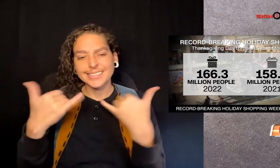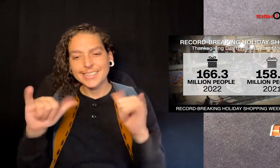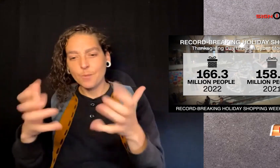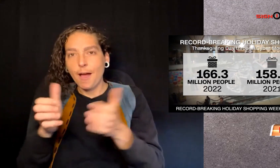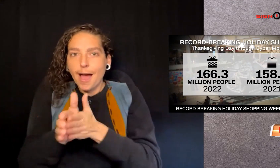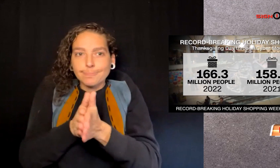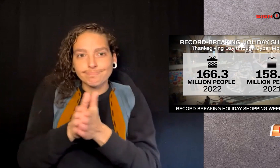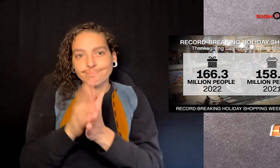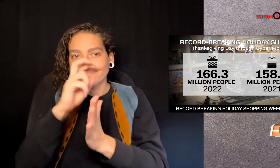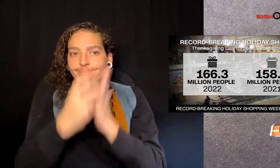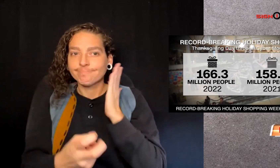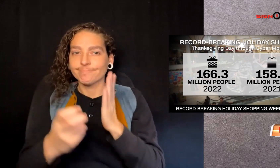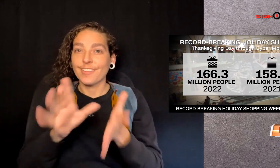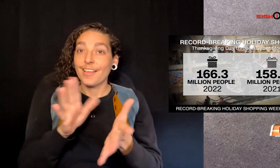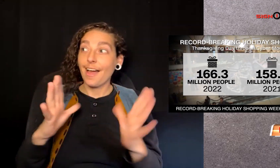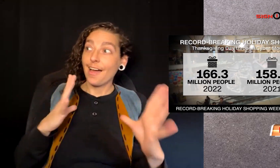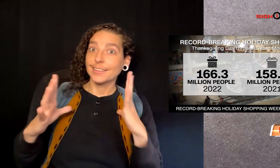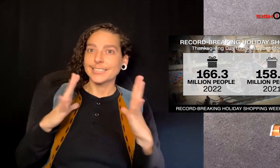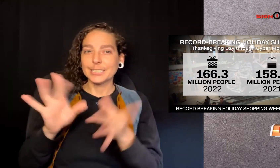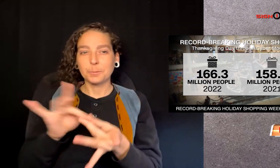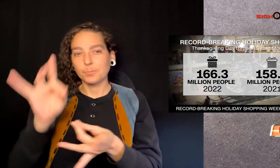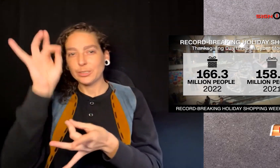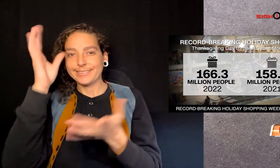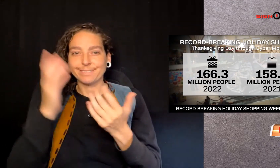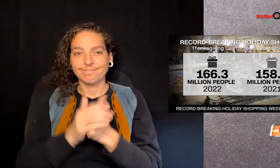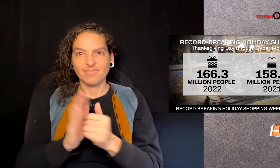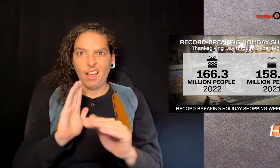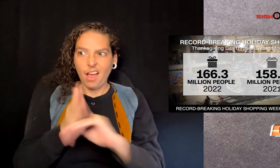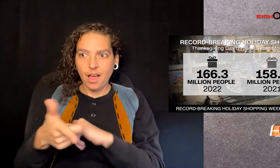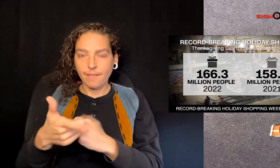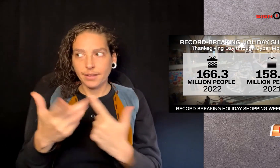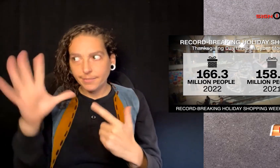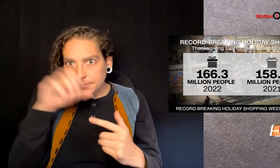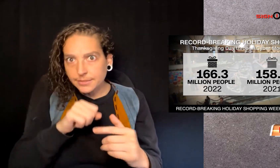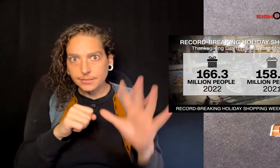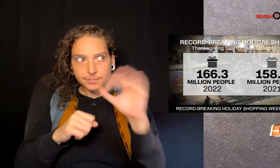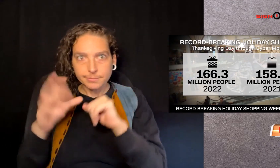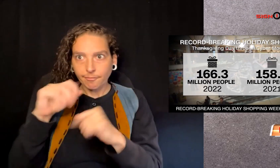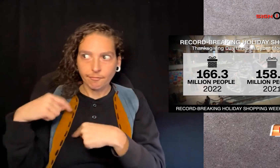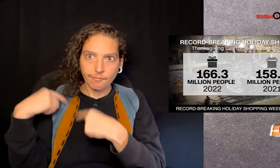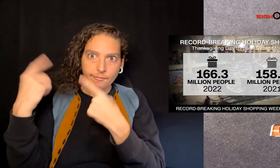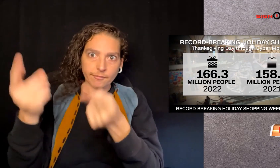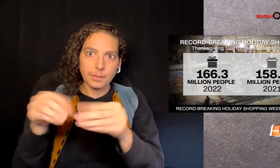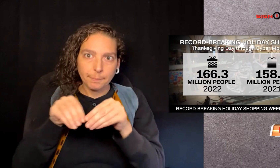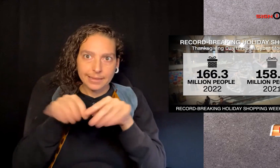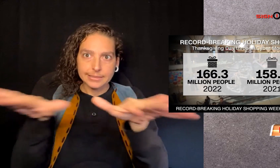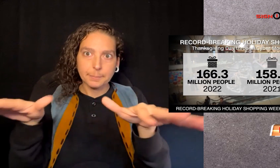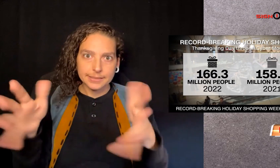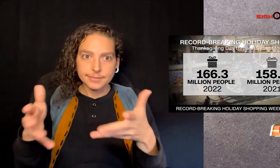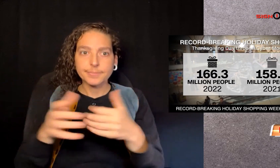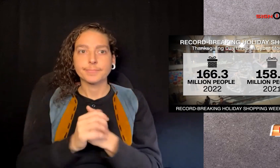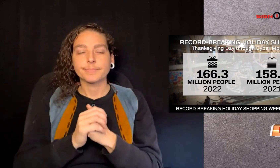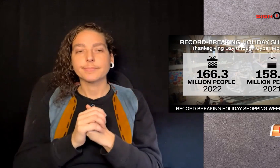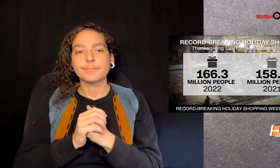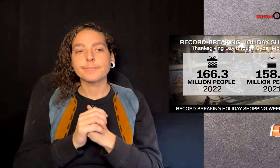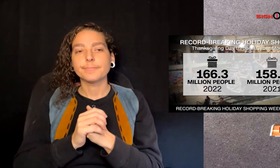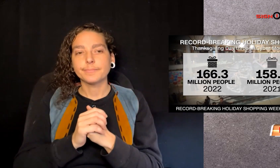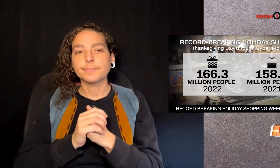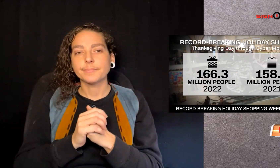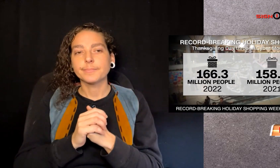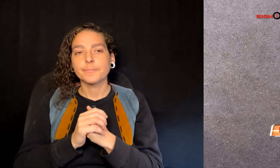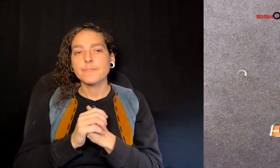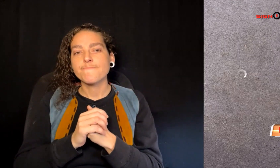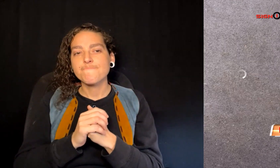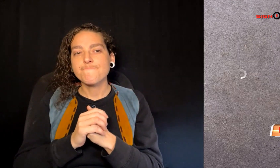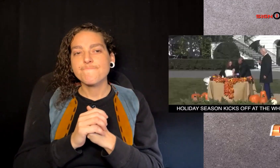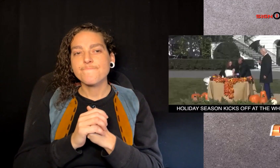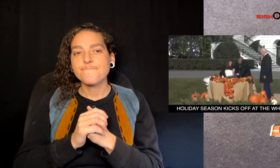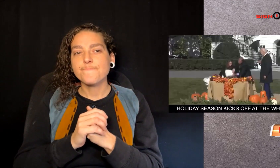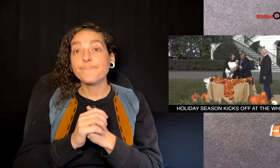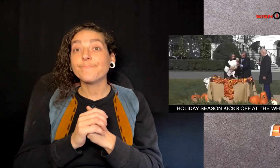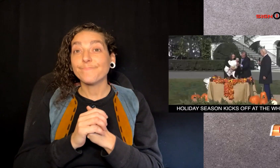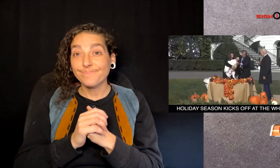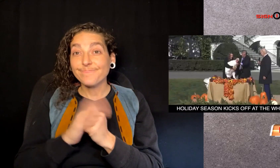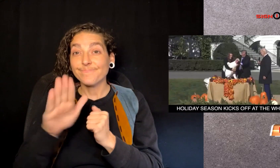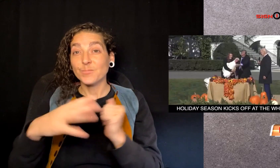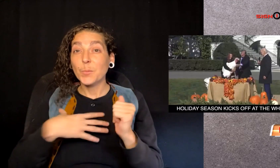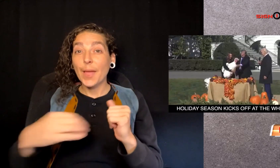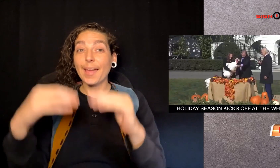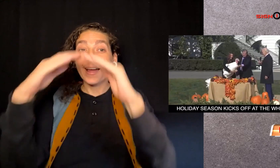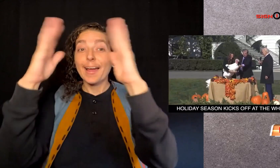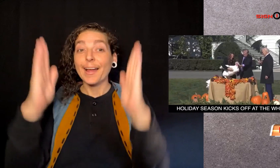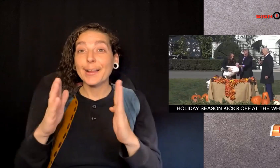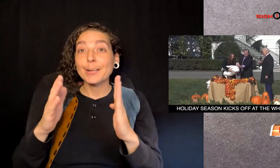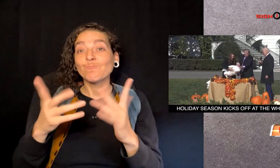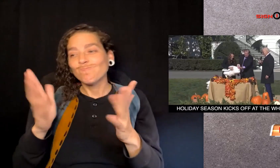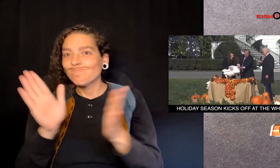holiday spirit after missing out during the pandemic